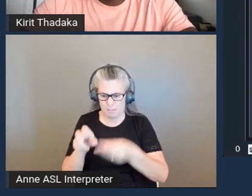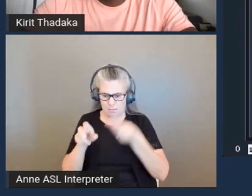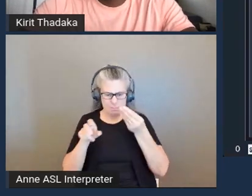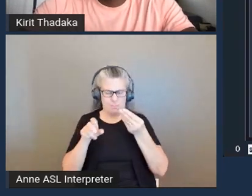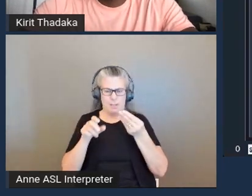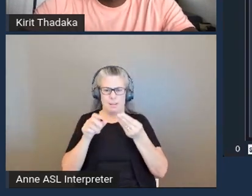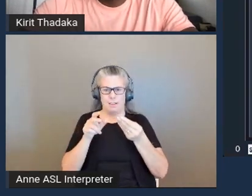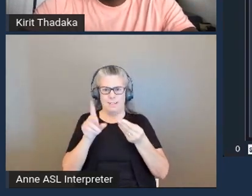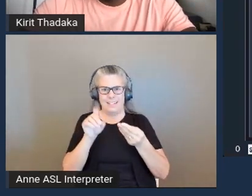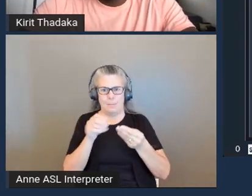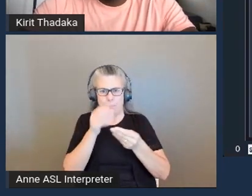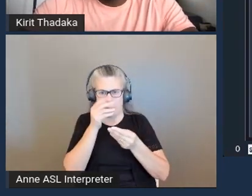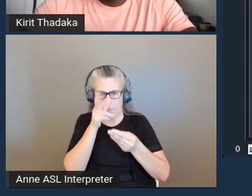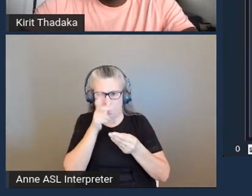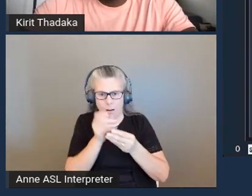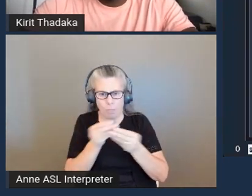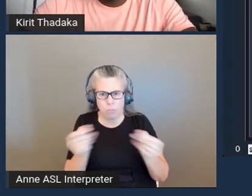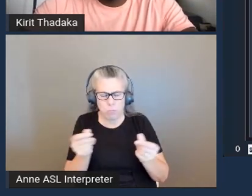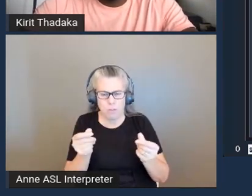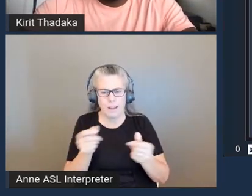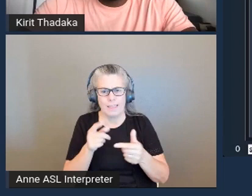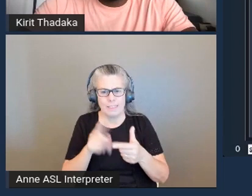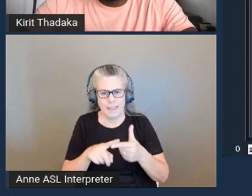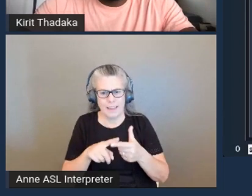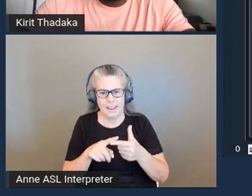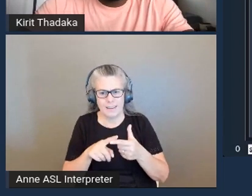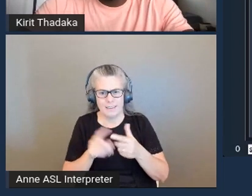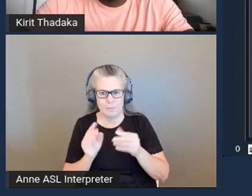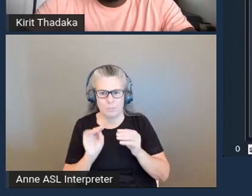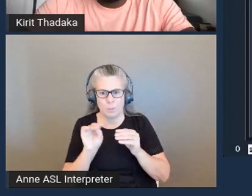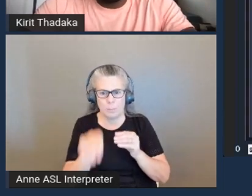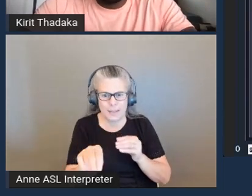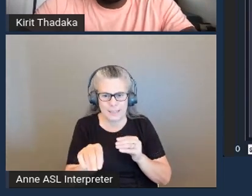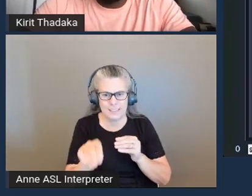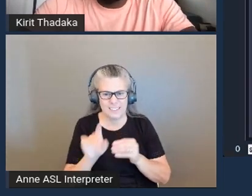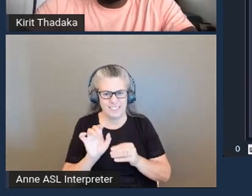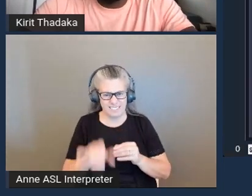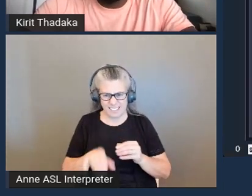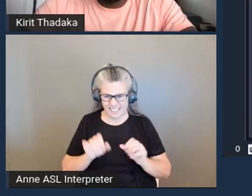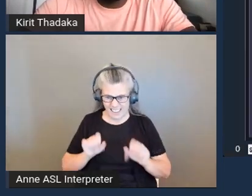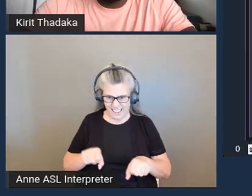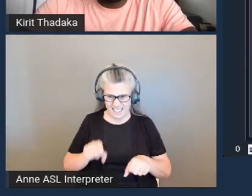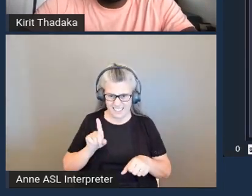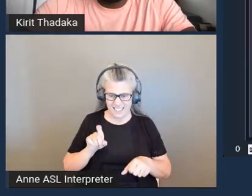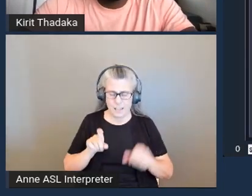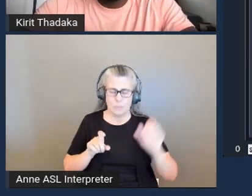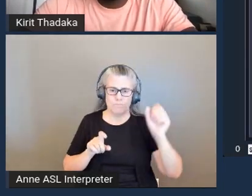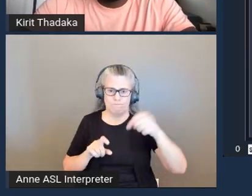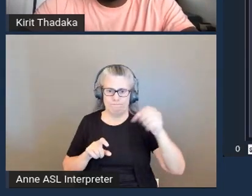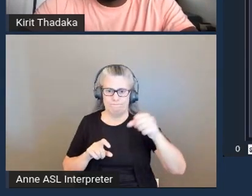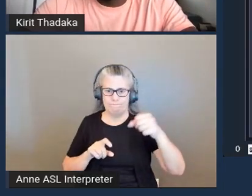or something like that? Yeah, so here I'm able to just zoom in, and then I can go click on any step,